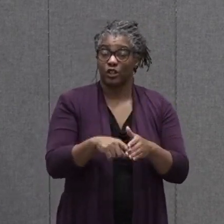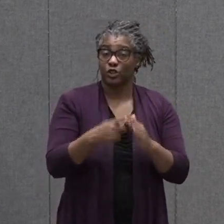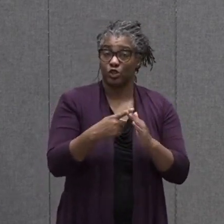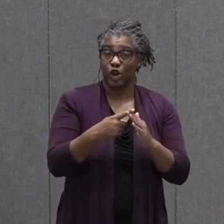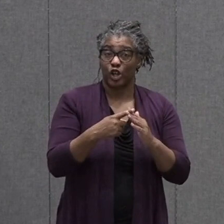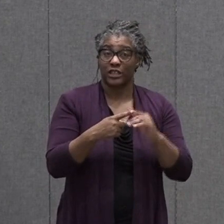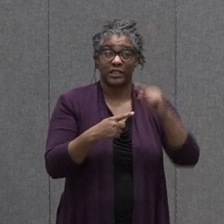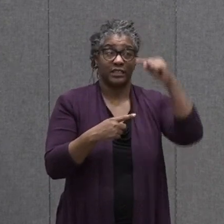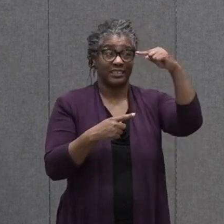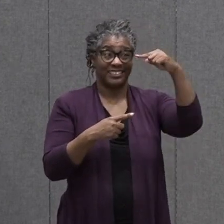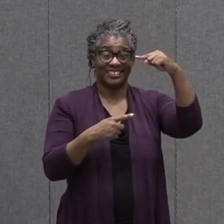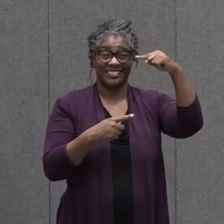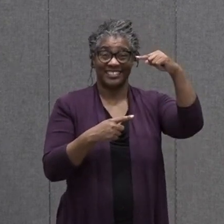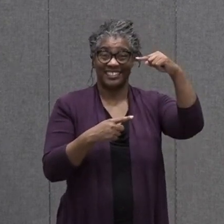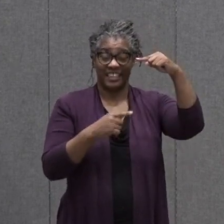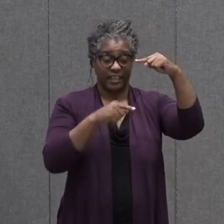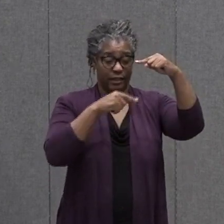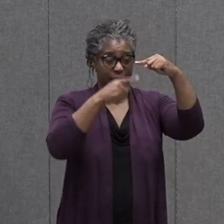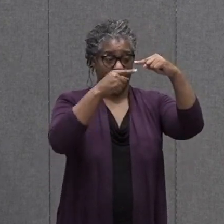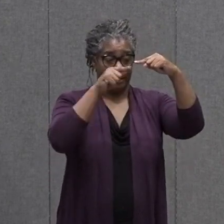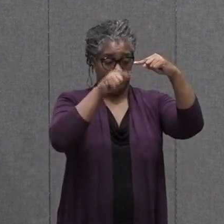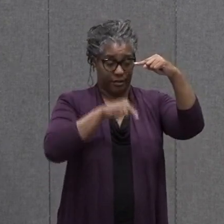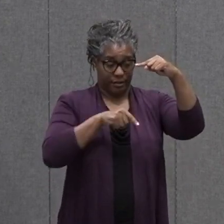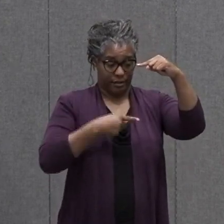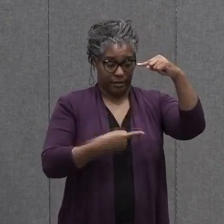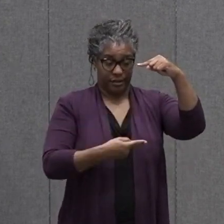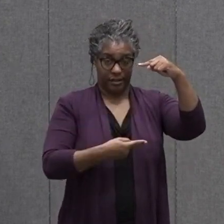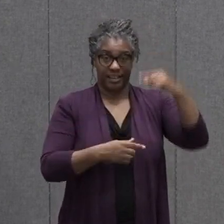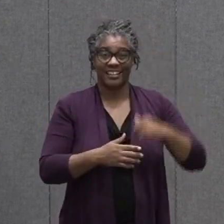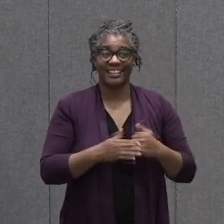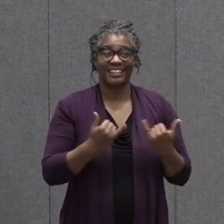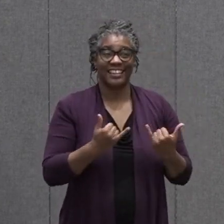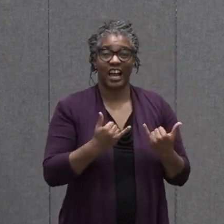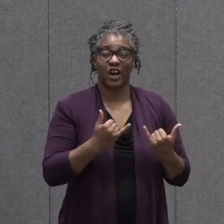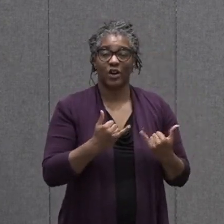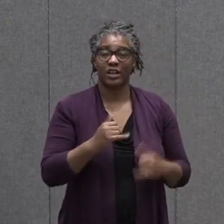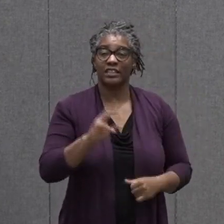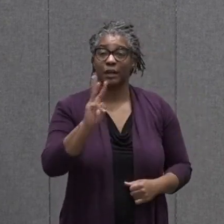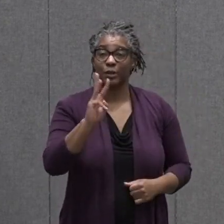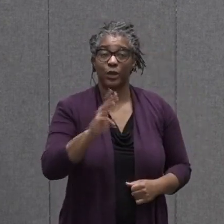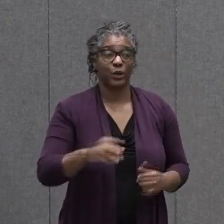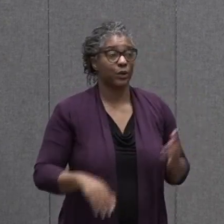Let's start by writing the letters. Ready? W-E-R-E,